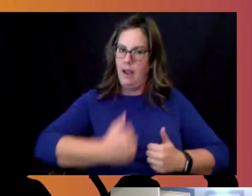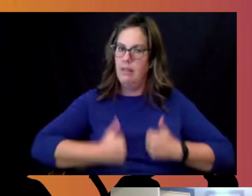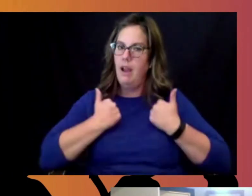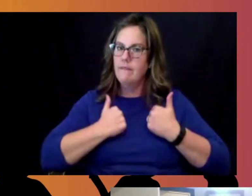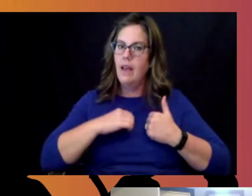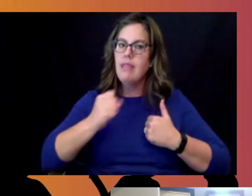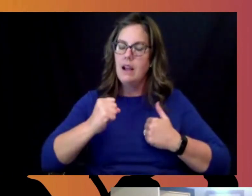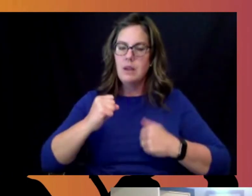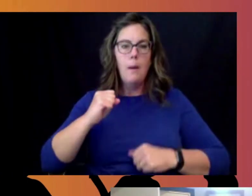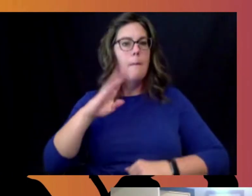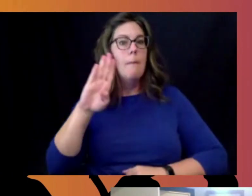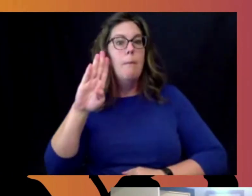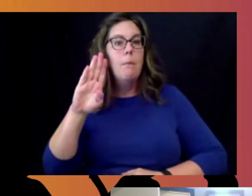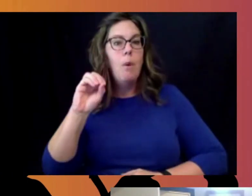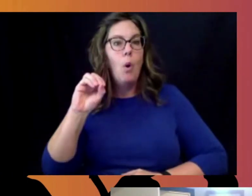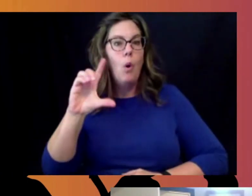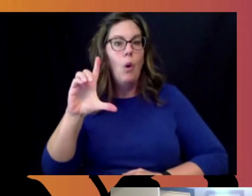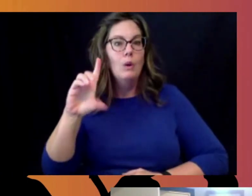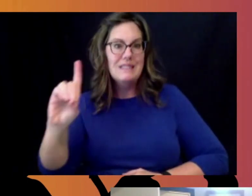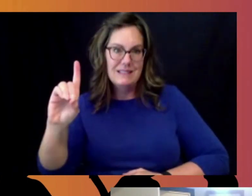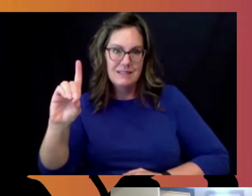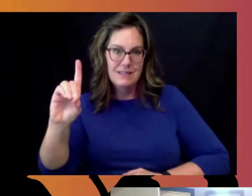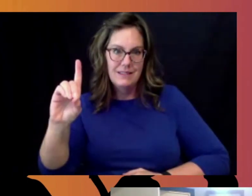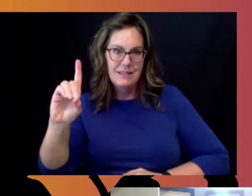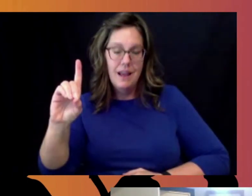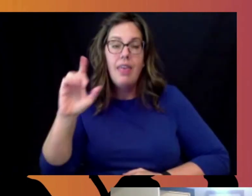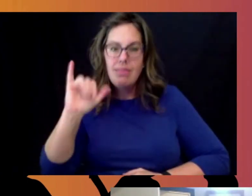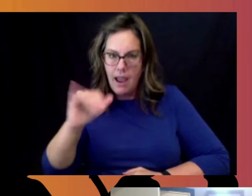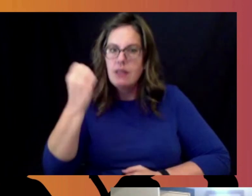that's activism right there you walking through the halls and being like sis